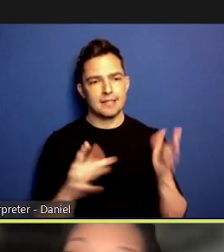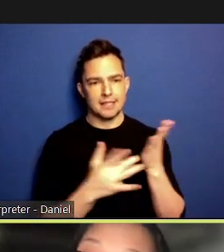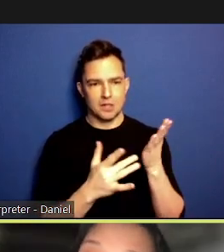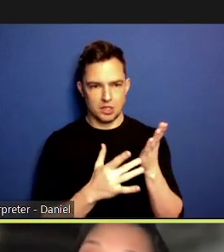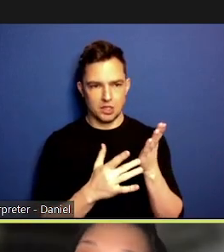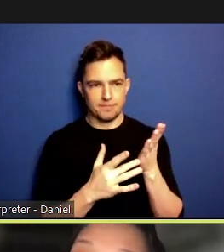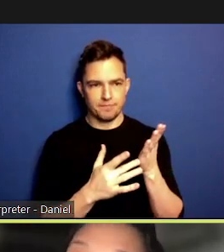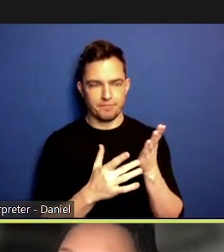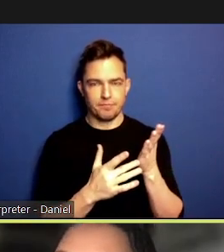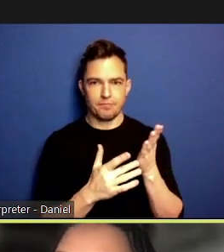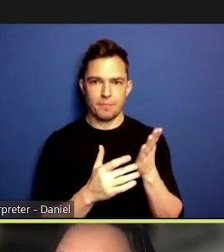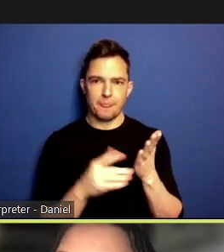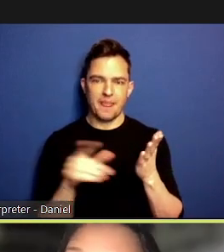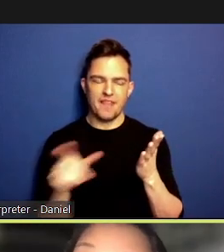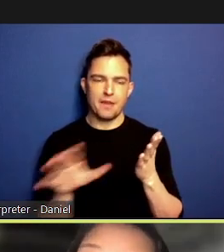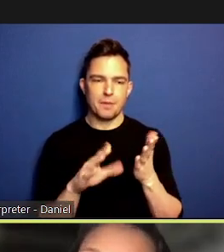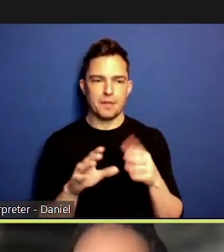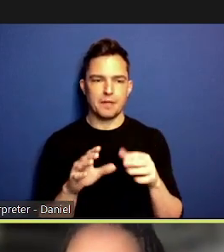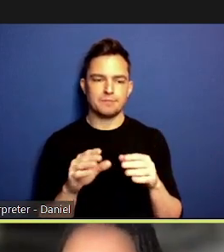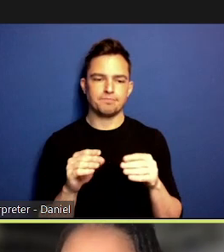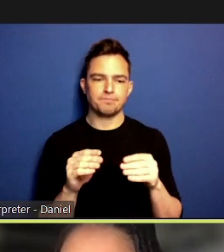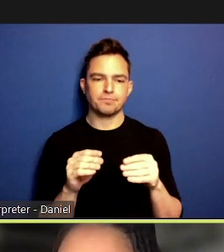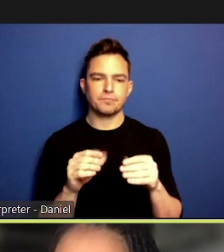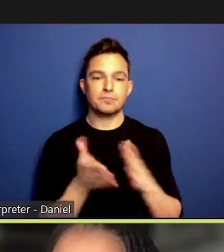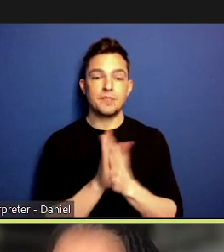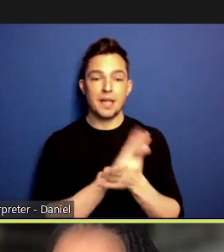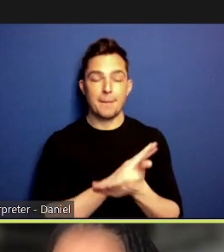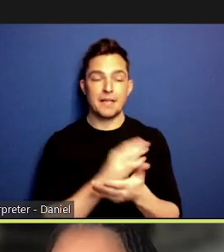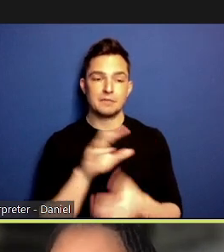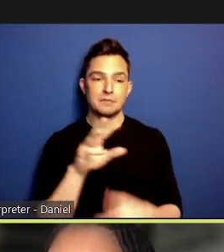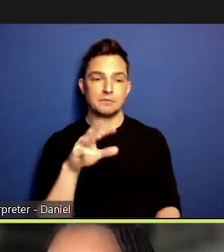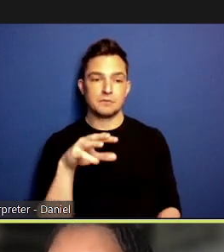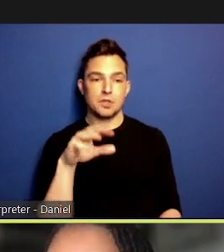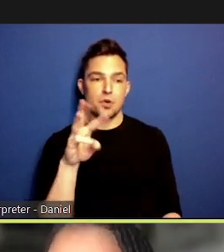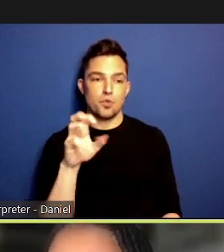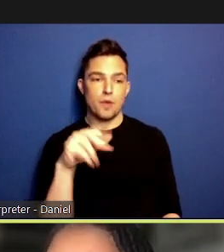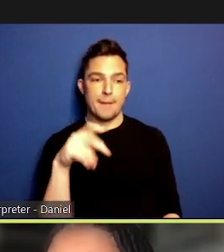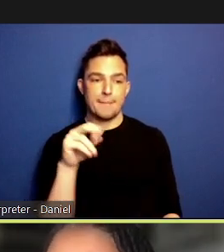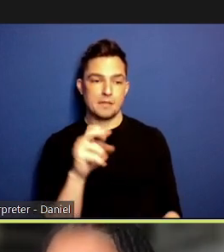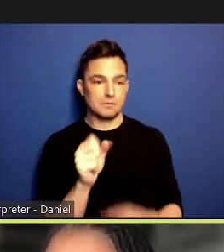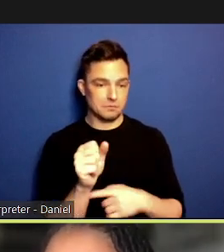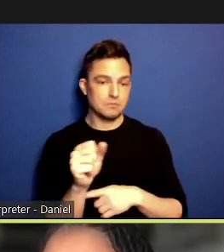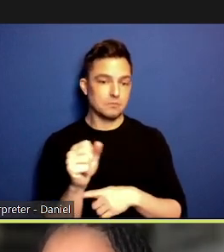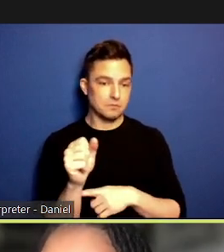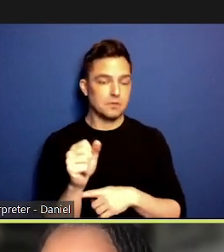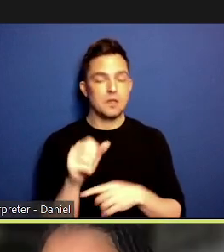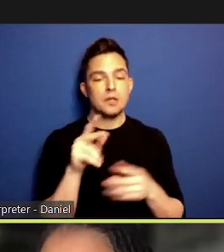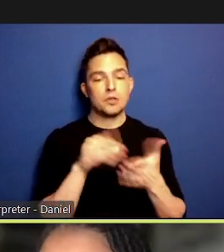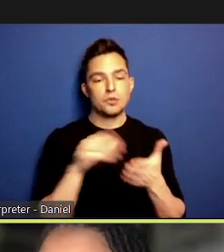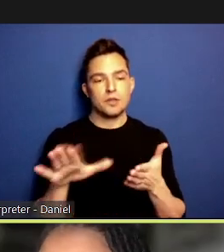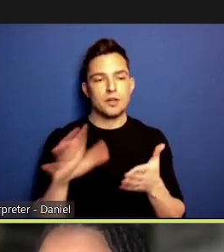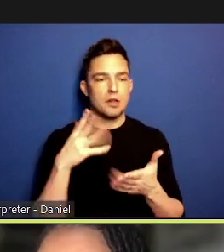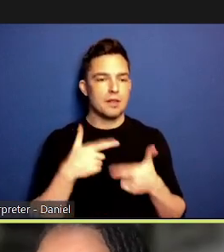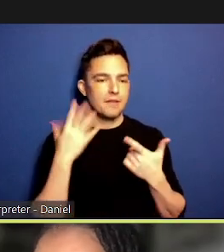are being mobilized and weaponized. Students lived. Experiences have been quantified into